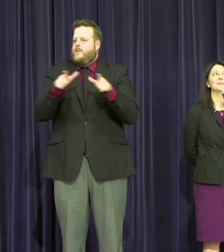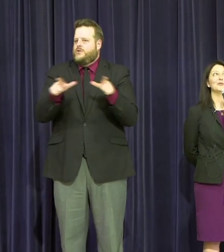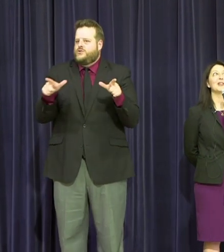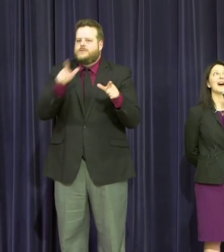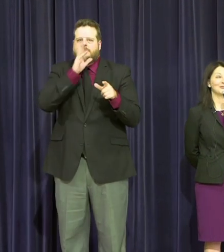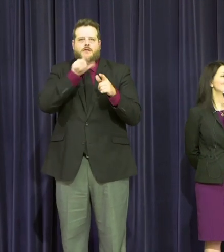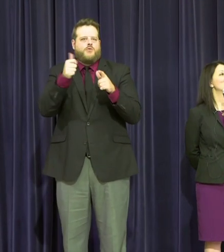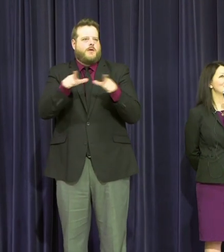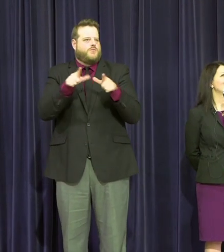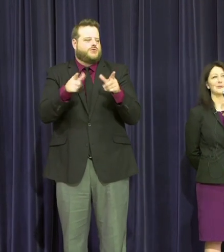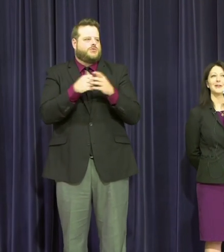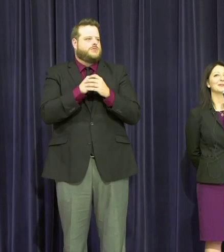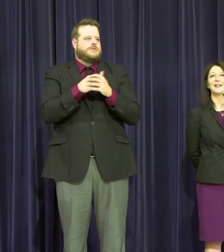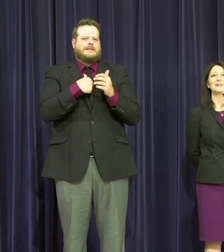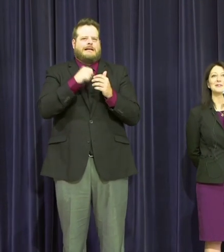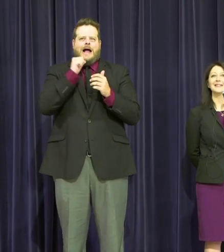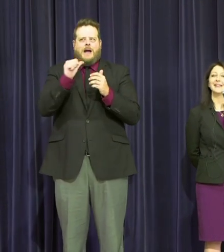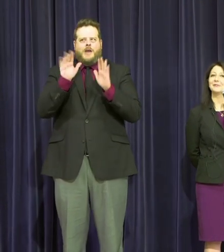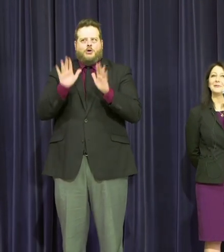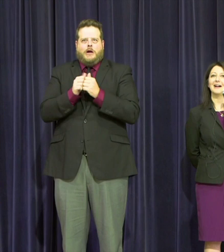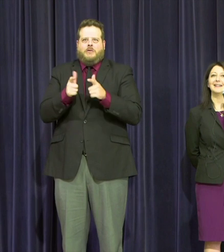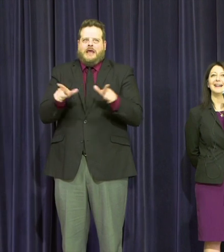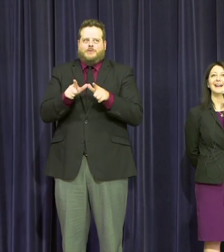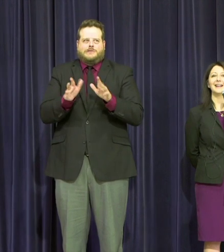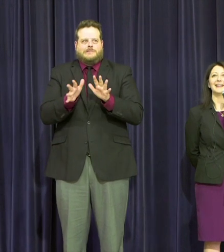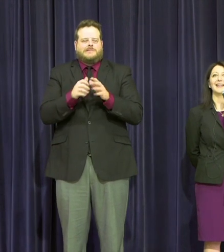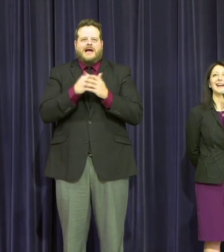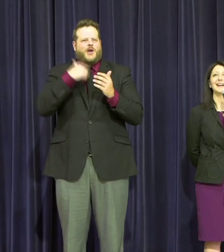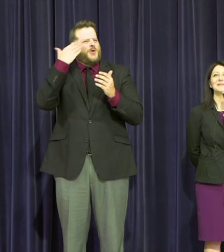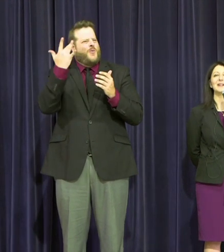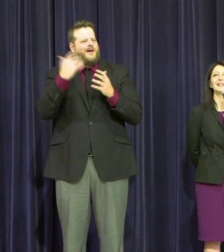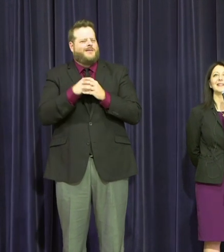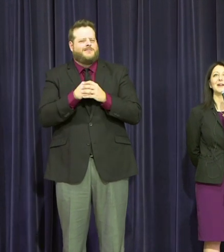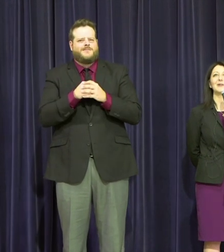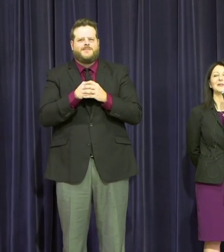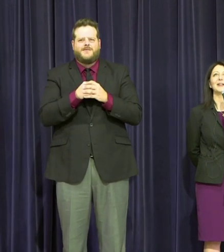I'm not great with languages.